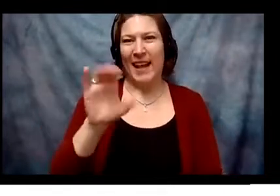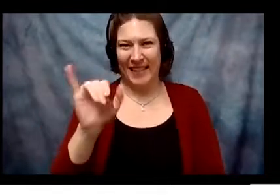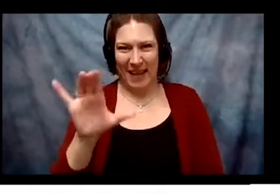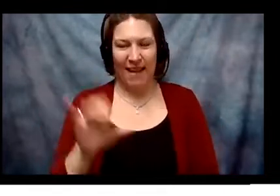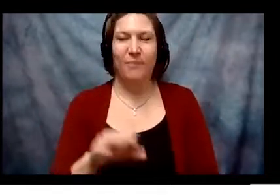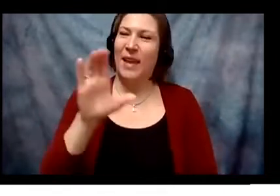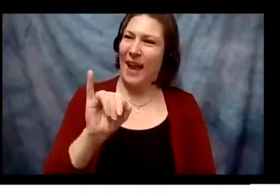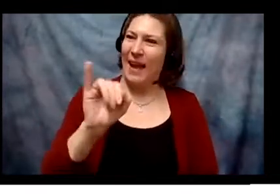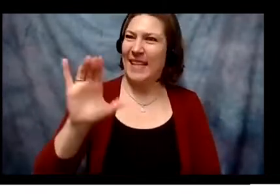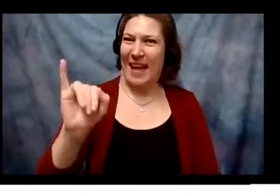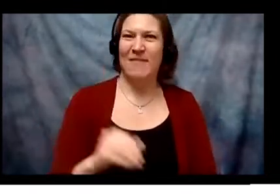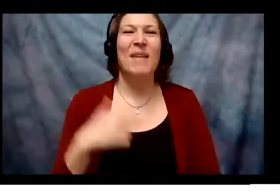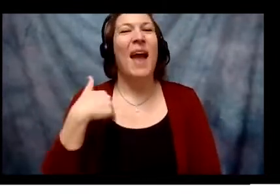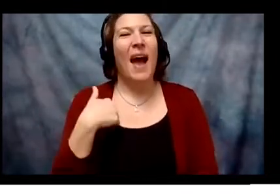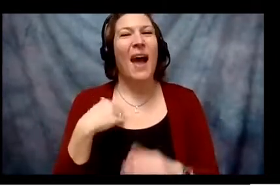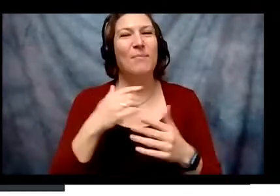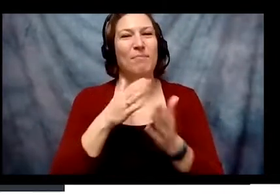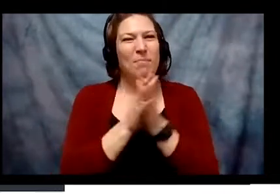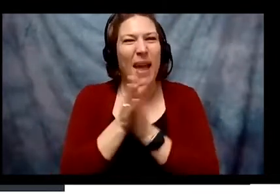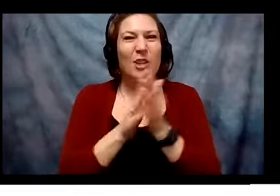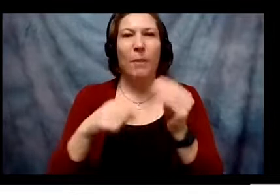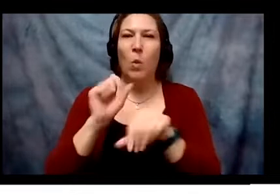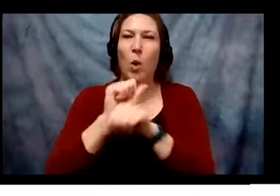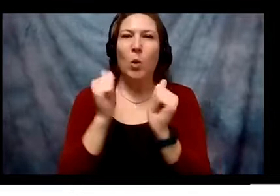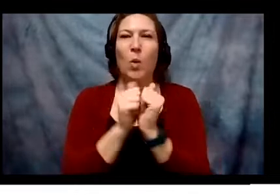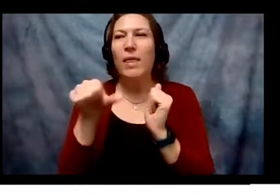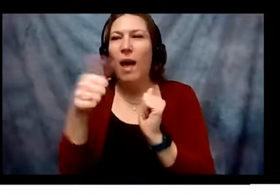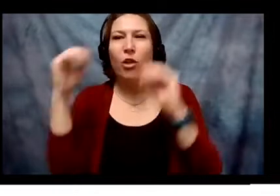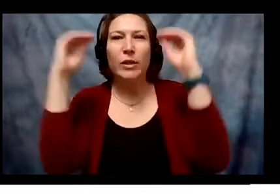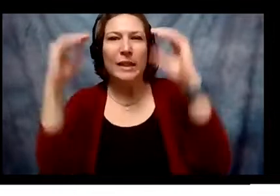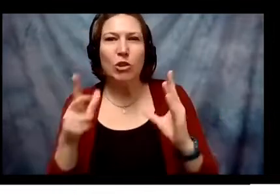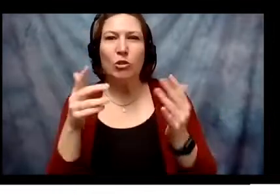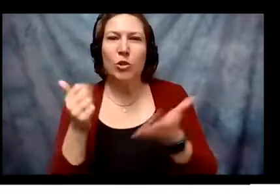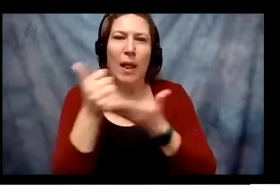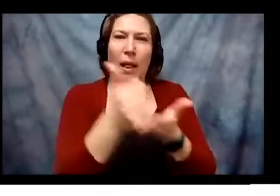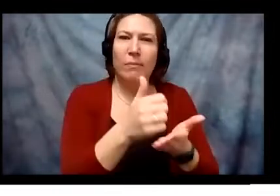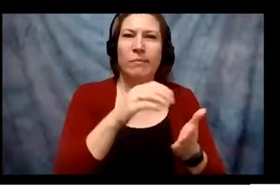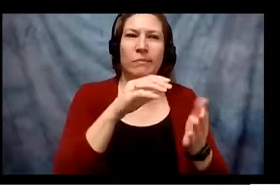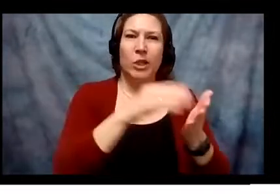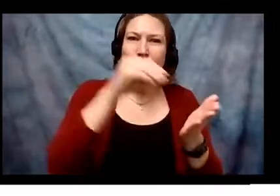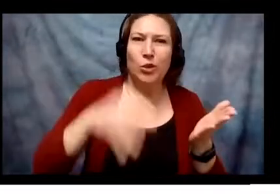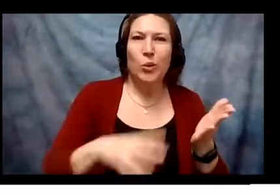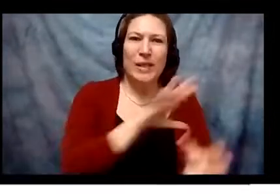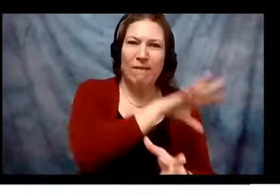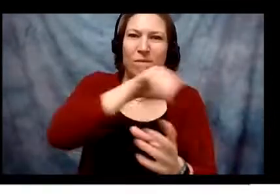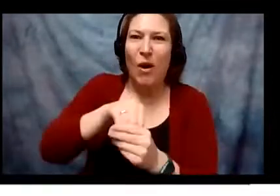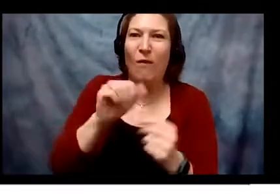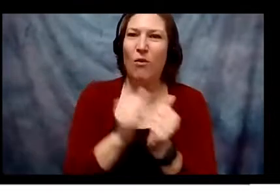I'm passionate about working with educators to help reengage students with school and with learning, as well as supporting